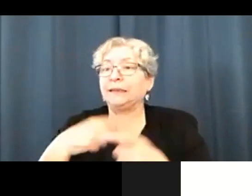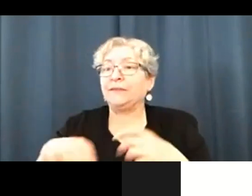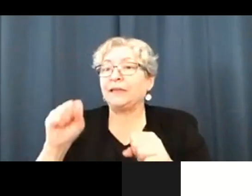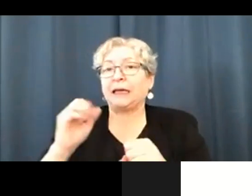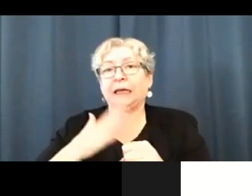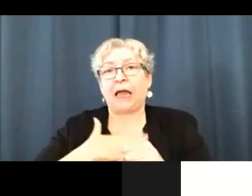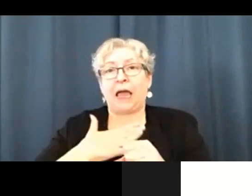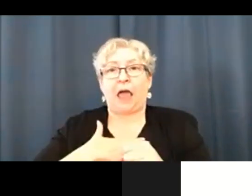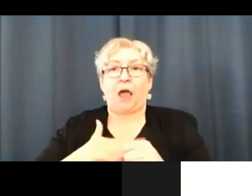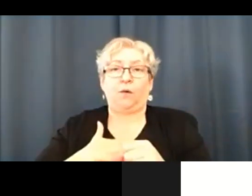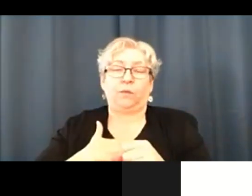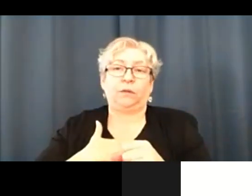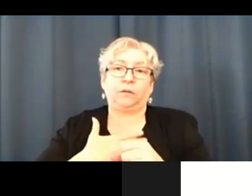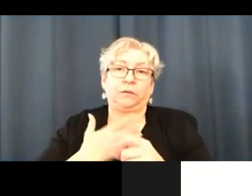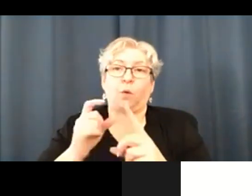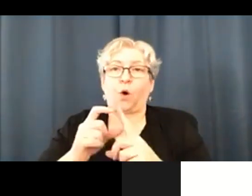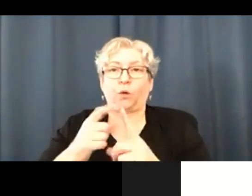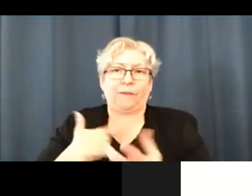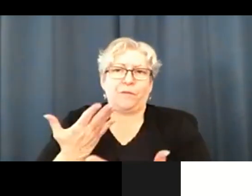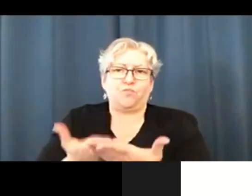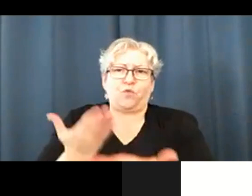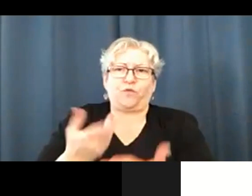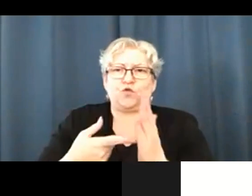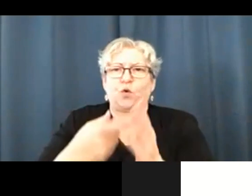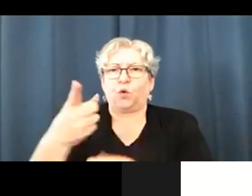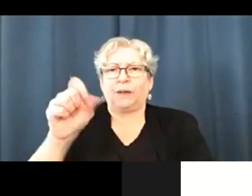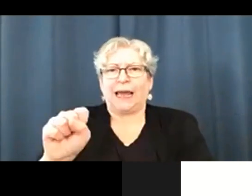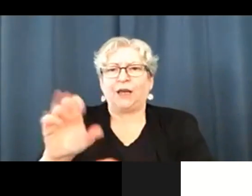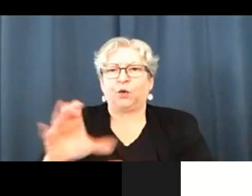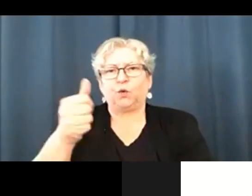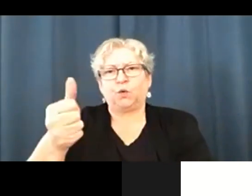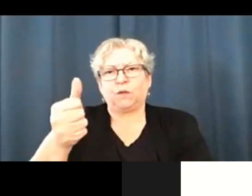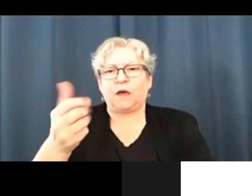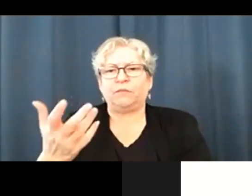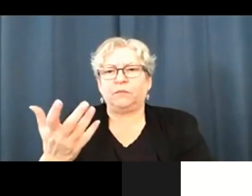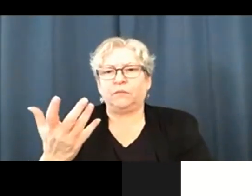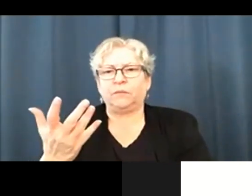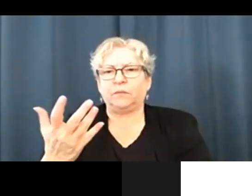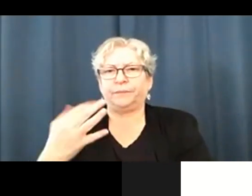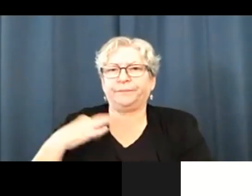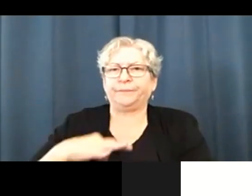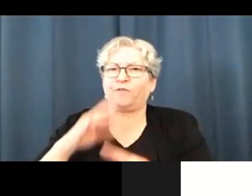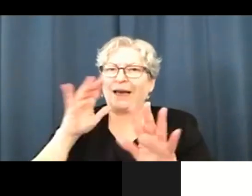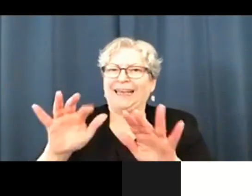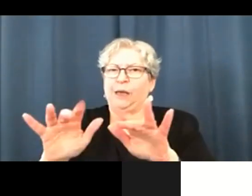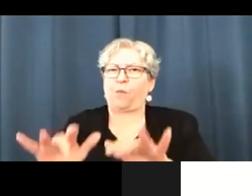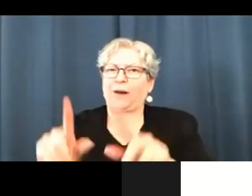we proved it today. Things like how much you can gain by doing keyboard testing, which again, all you have to do